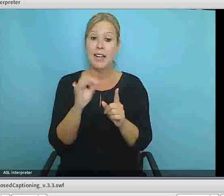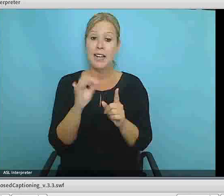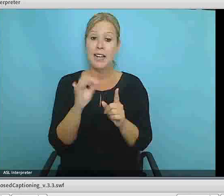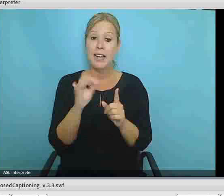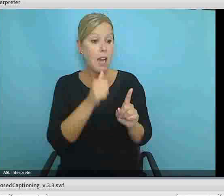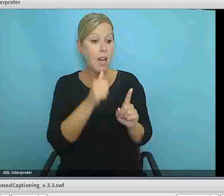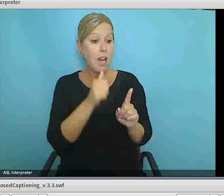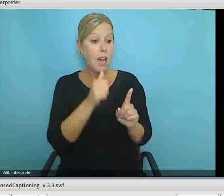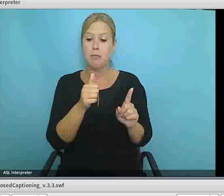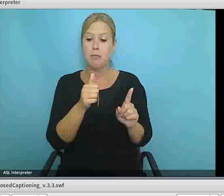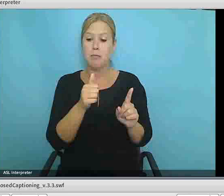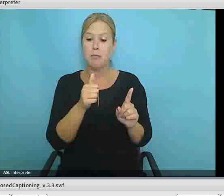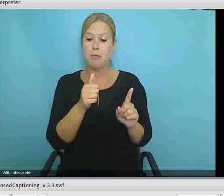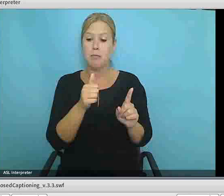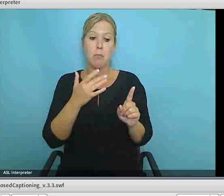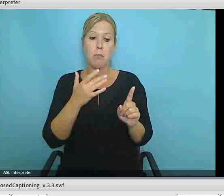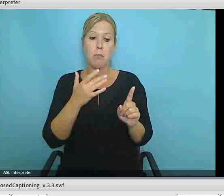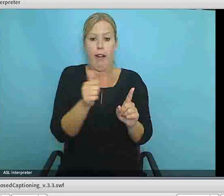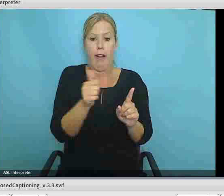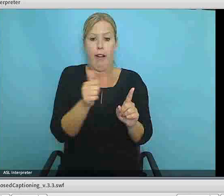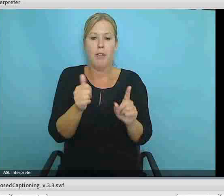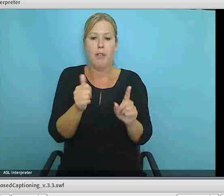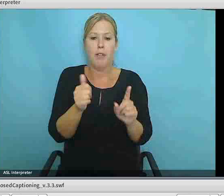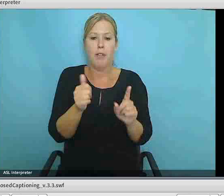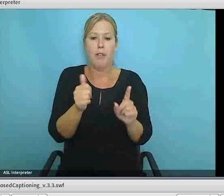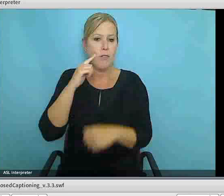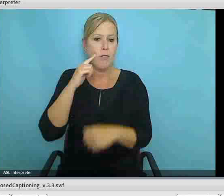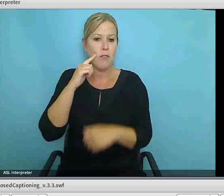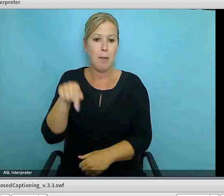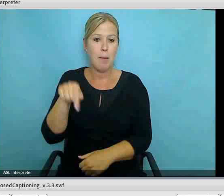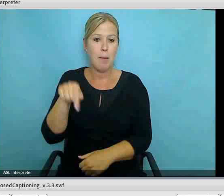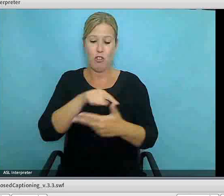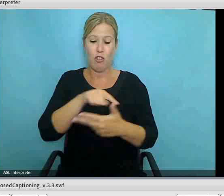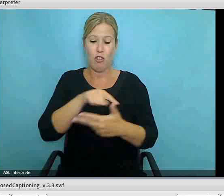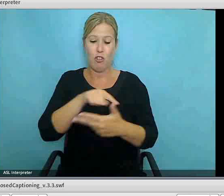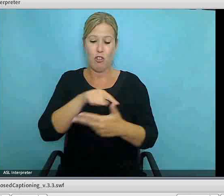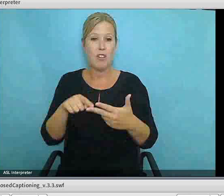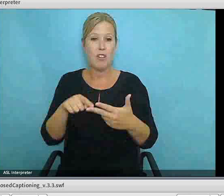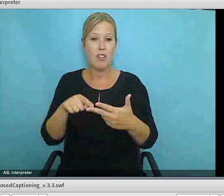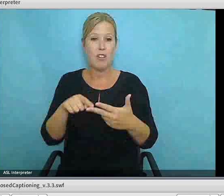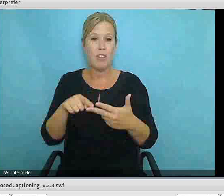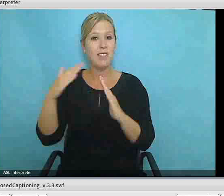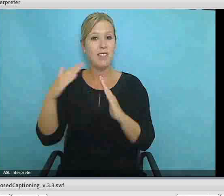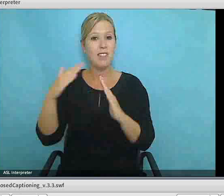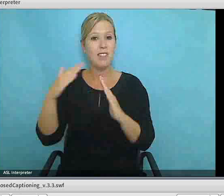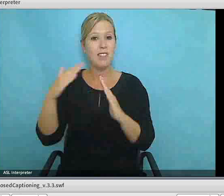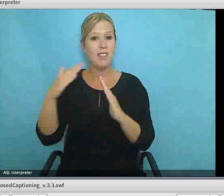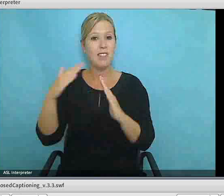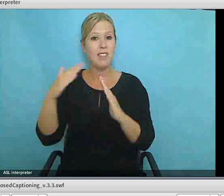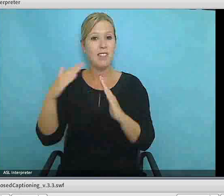That's very helpful. Are nursing homes included in this plan as well? Yes.